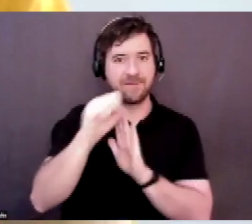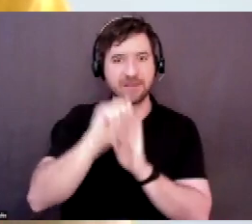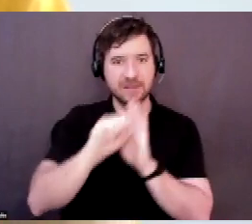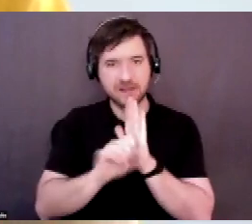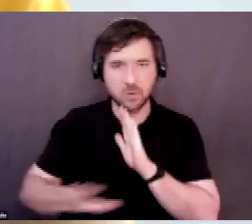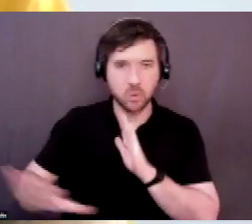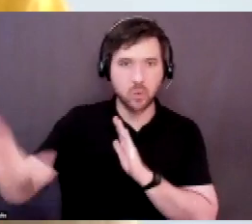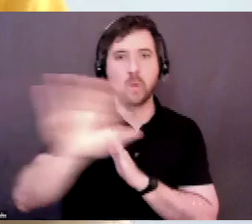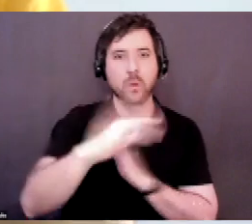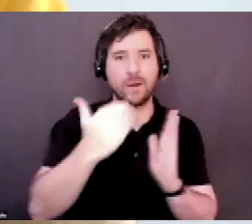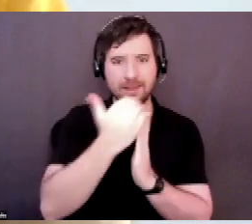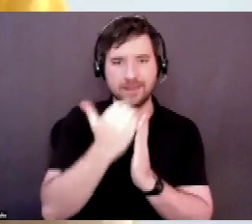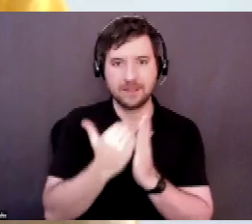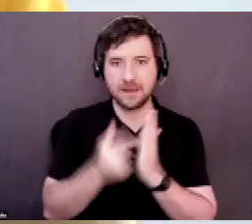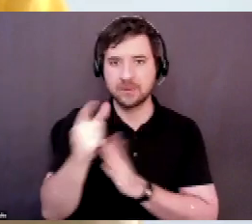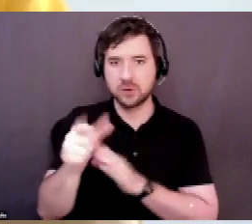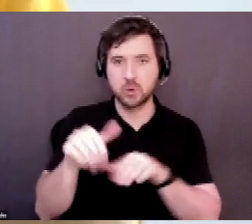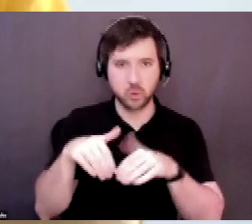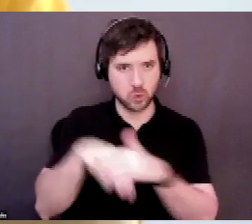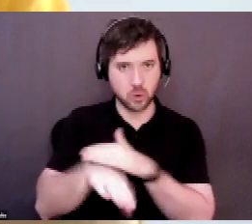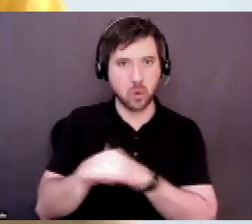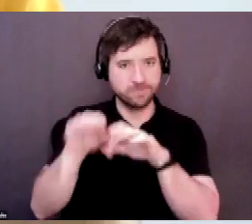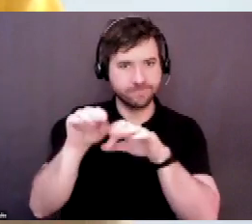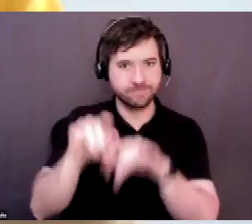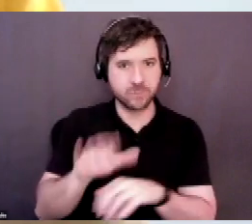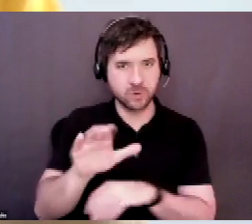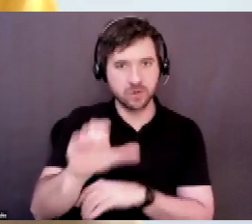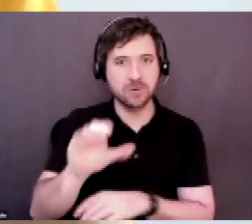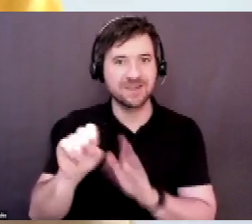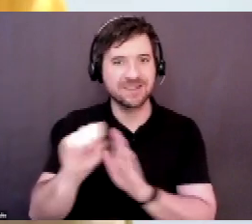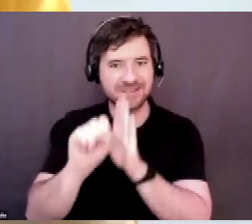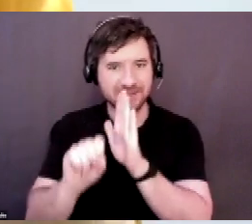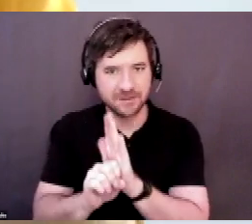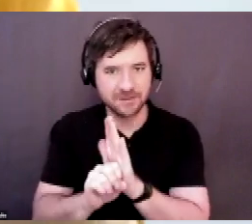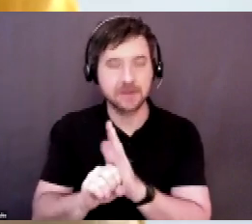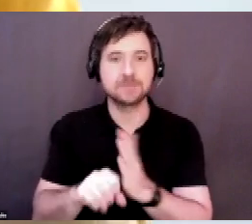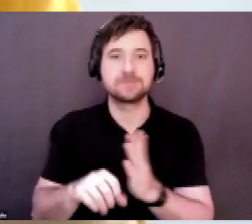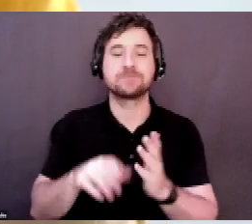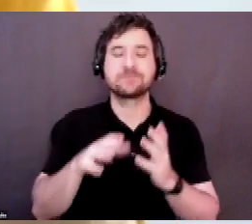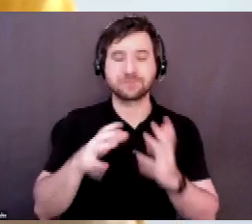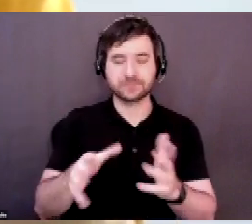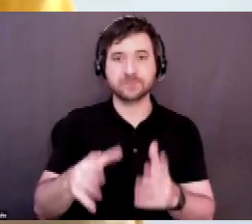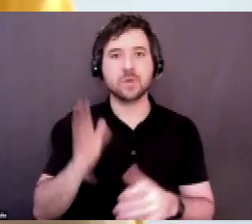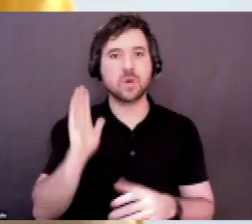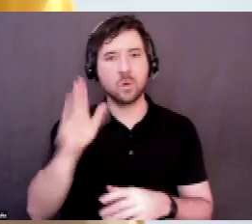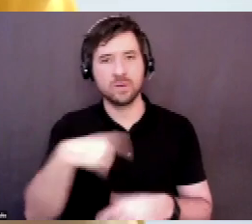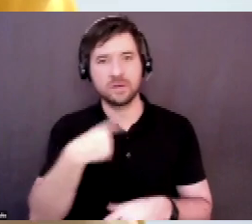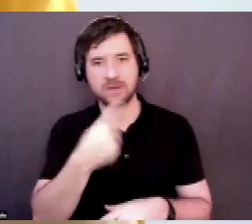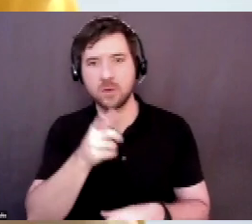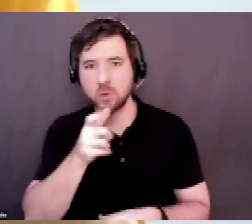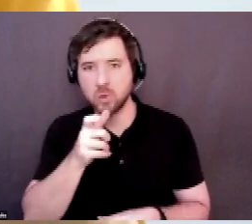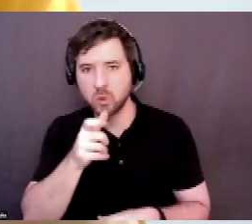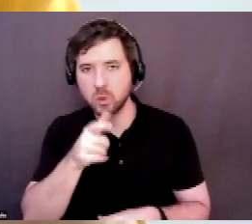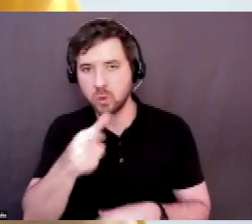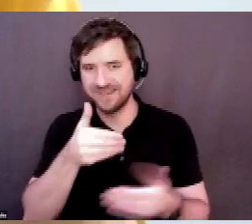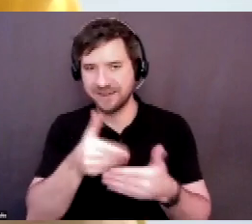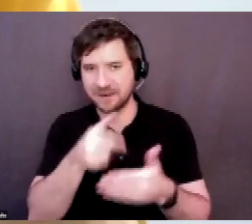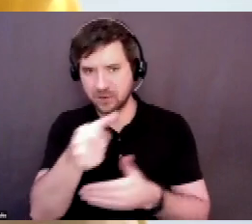Right. There are laws. Do require health plans. Again, given the health plan that we have to cover, lactation counseling,